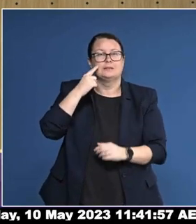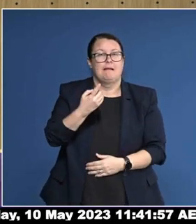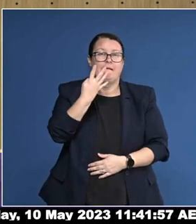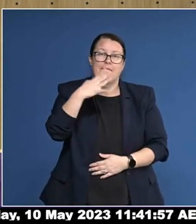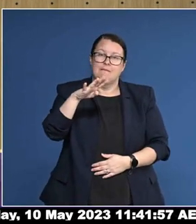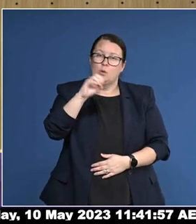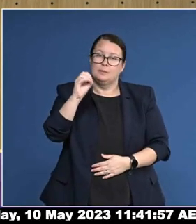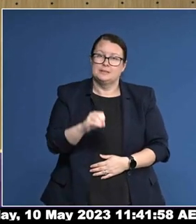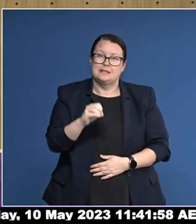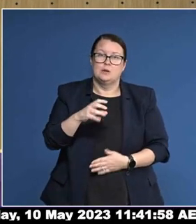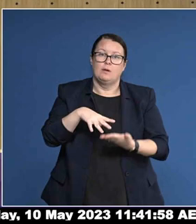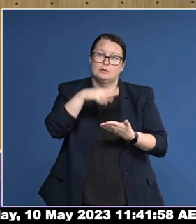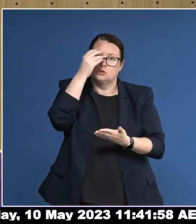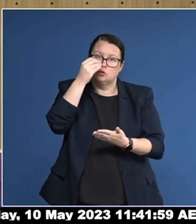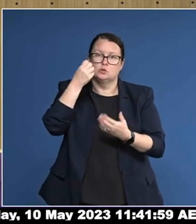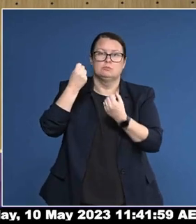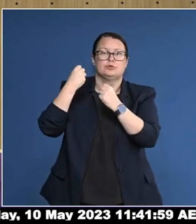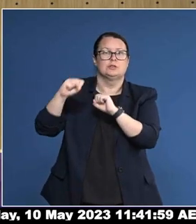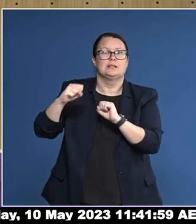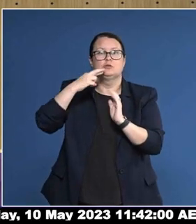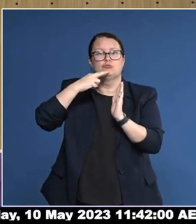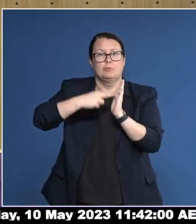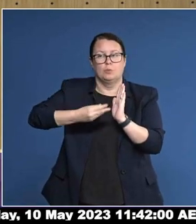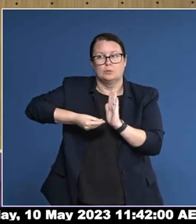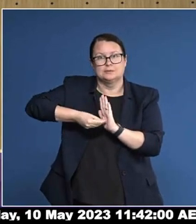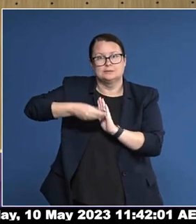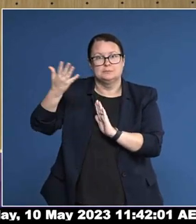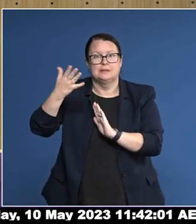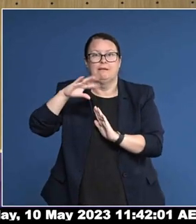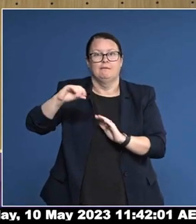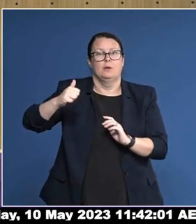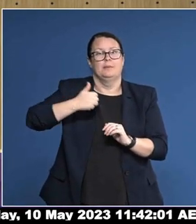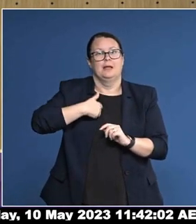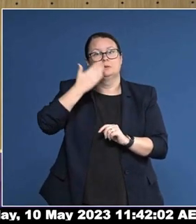protection reports submitted by our schools every year - and that's sort of upward of